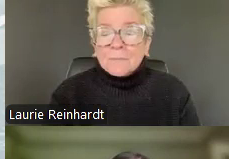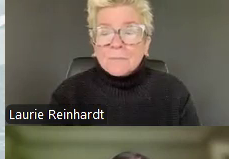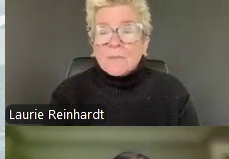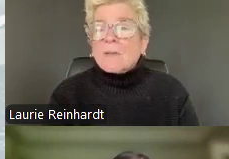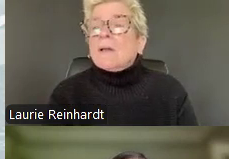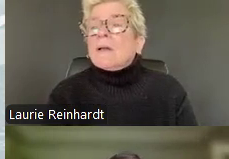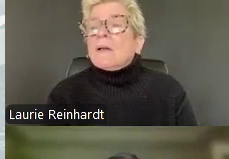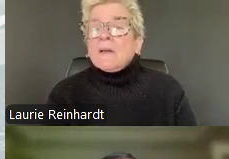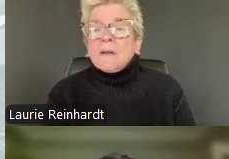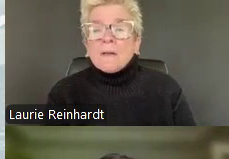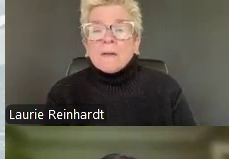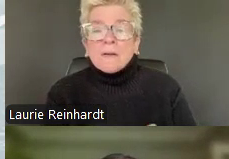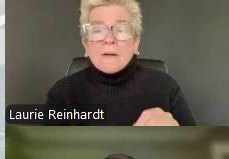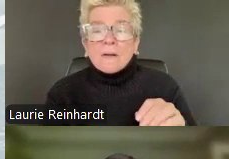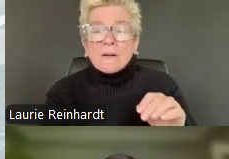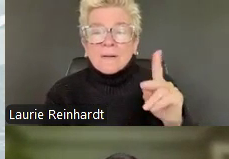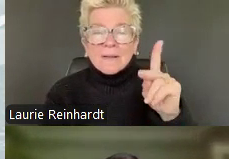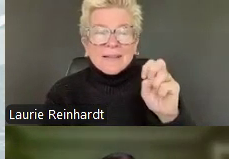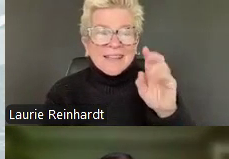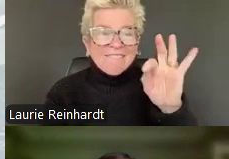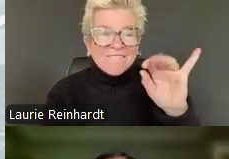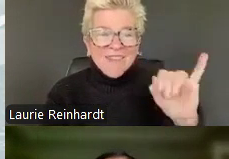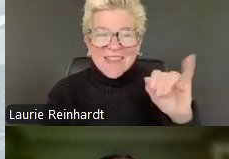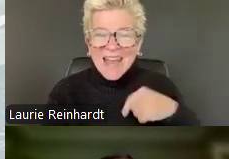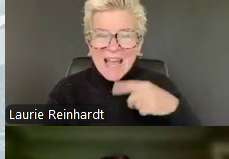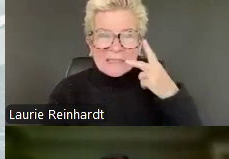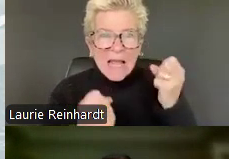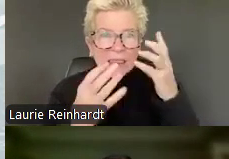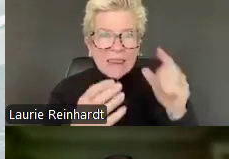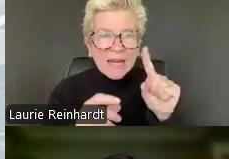right, I'm seeing a lot of questions in the Q&A and that's great; and Stanley,